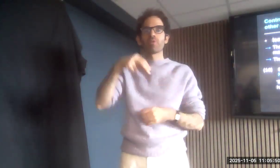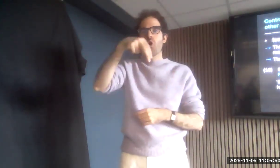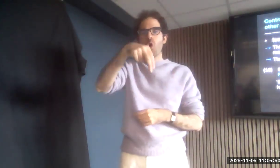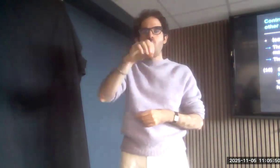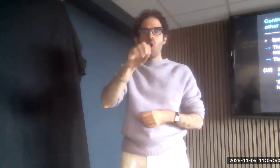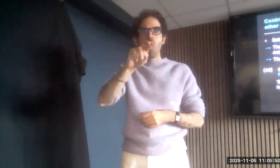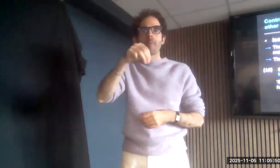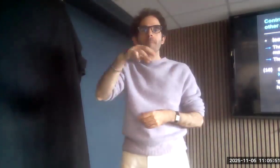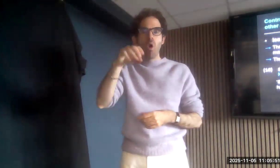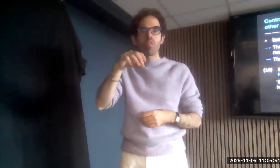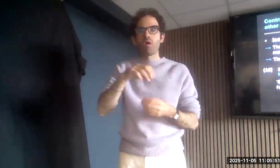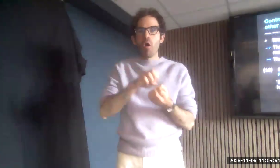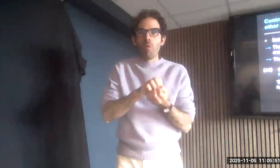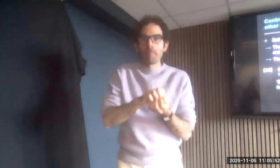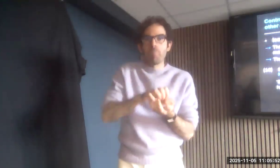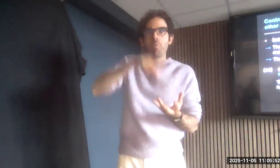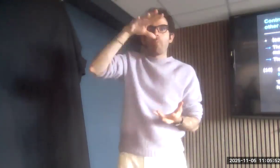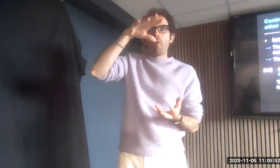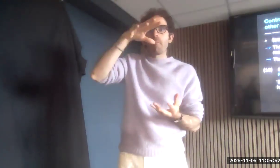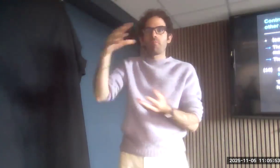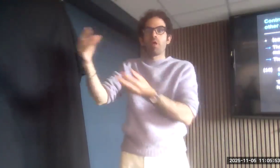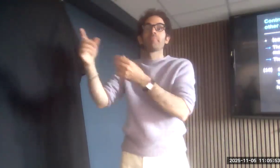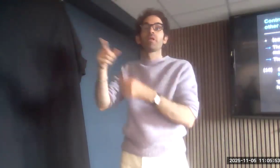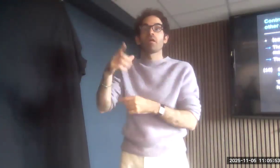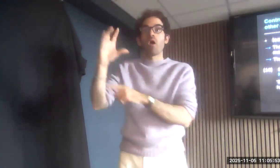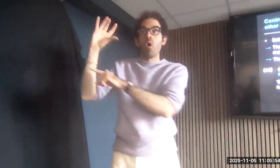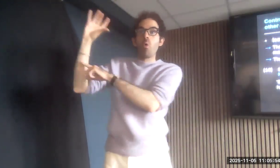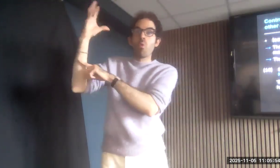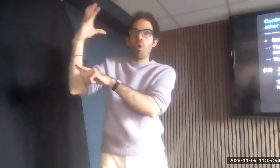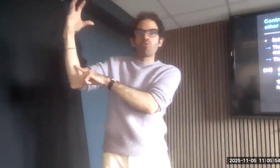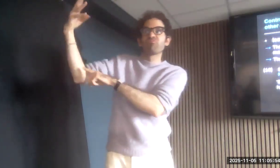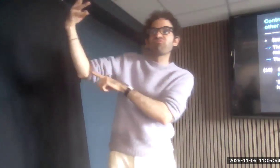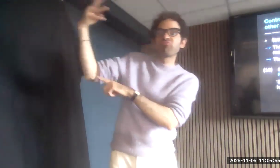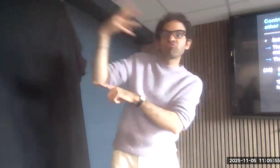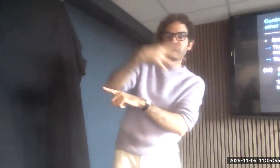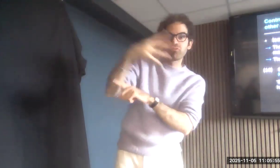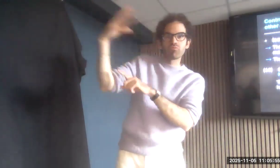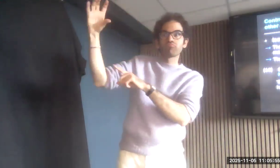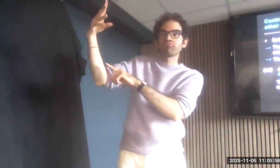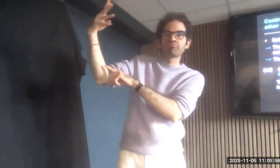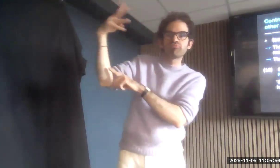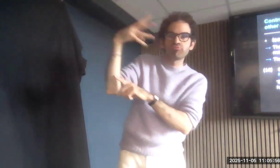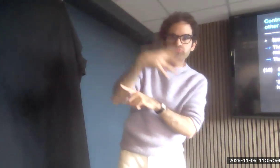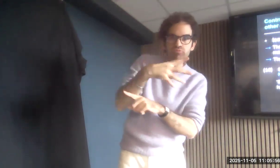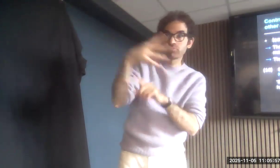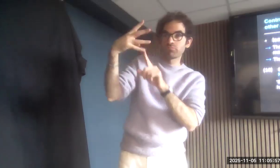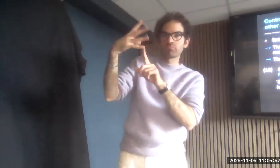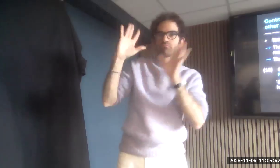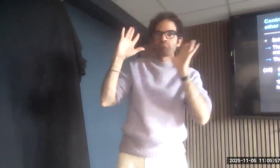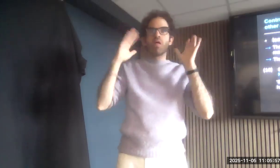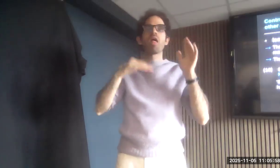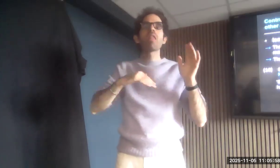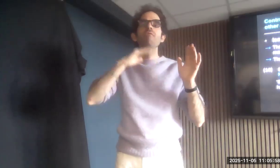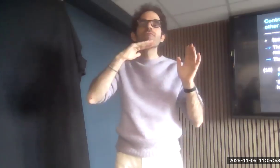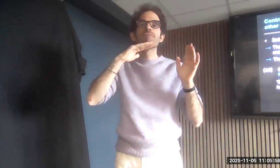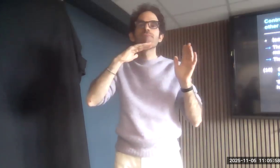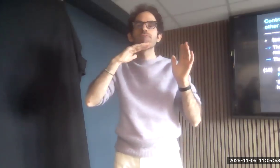happiness development, so sunlight stimulates the development of the happiness hormone.